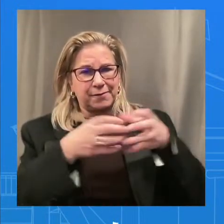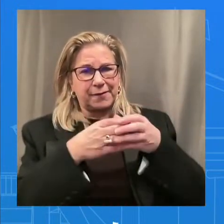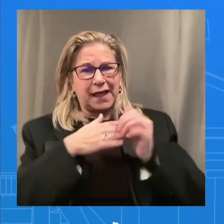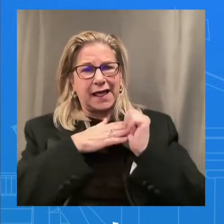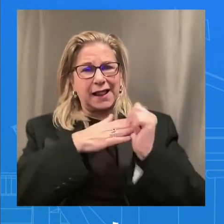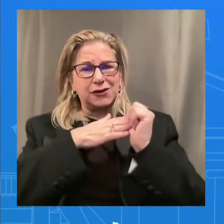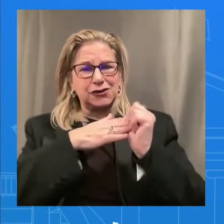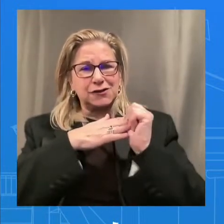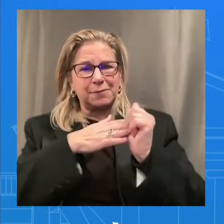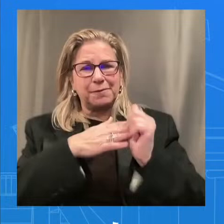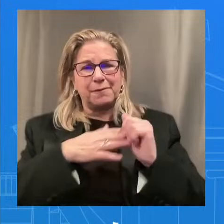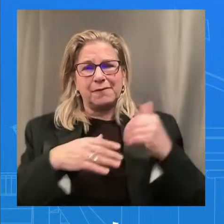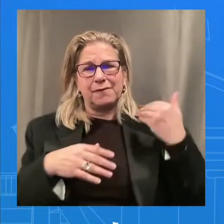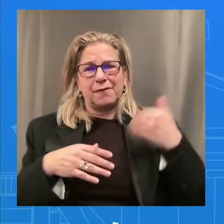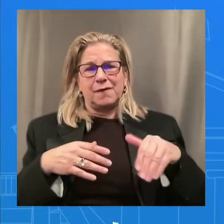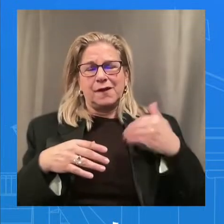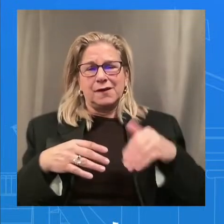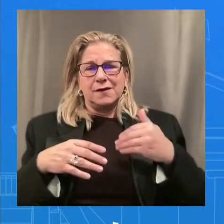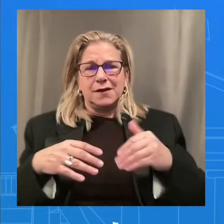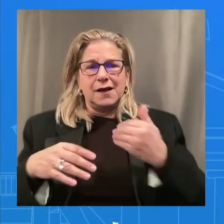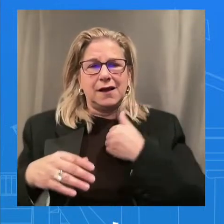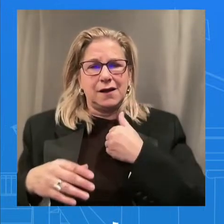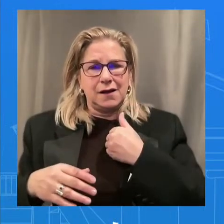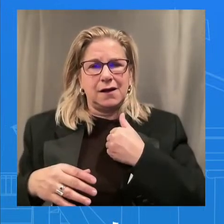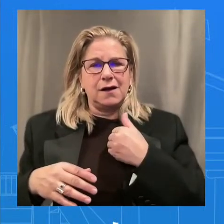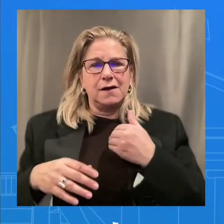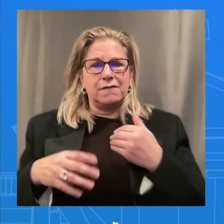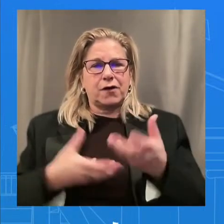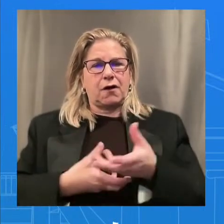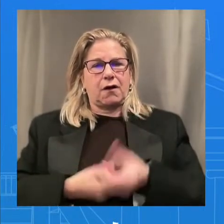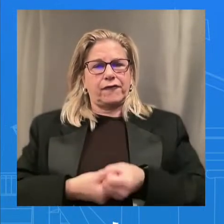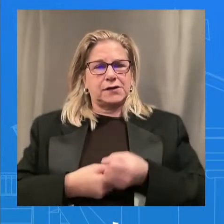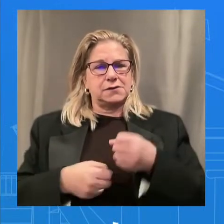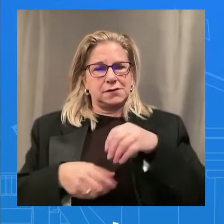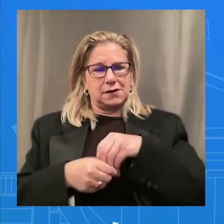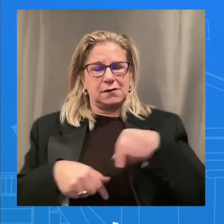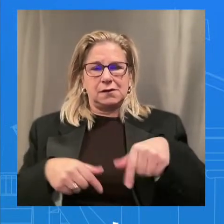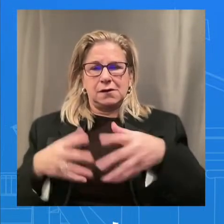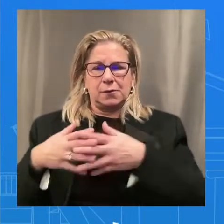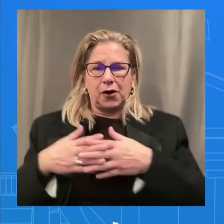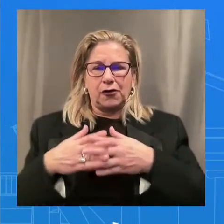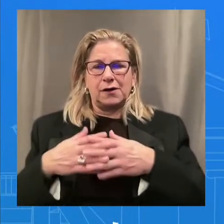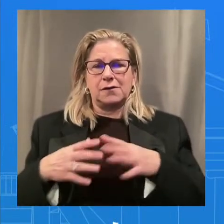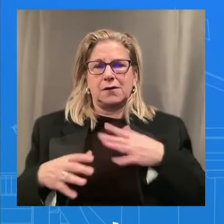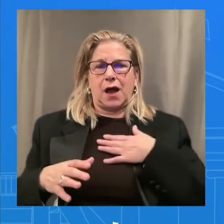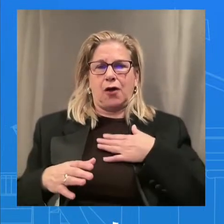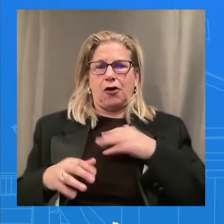And when you look around the world, there is no other country that has what we have to bring to both the competition we face